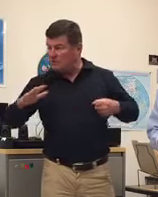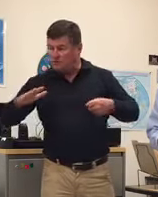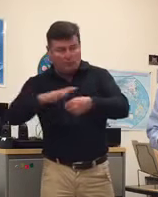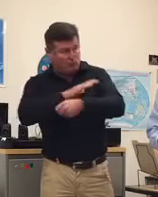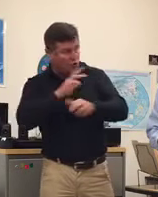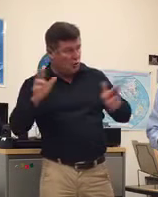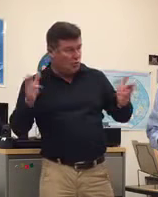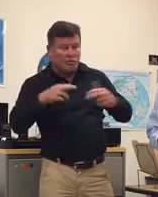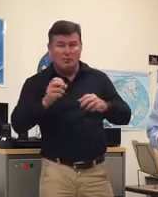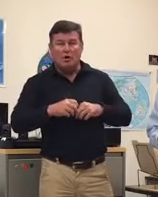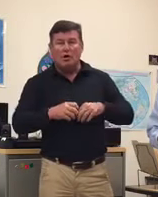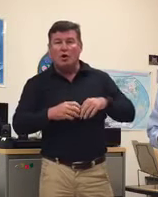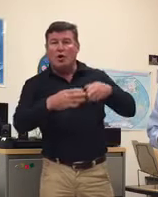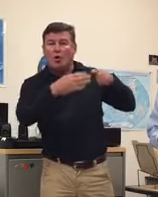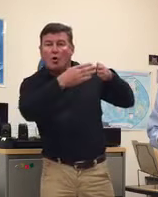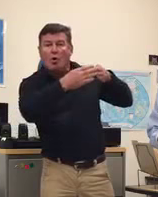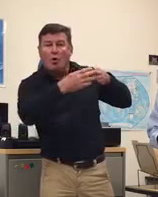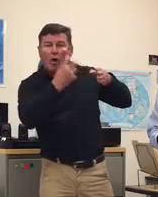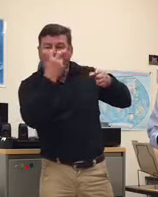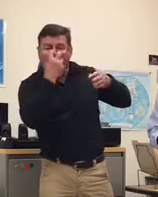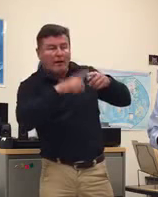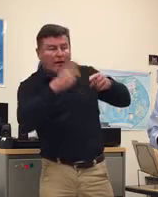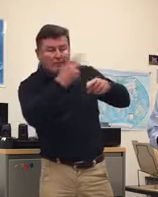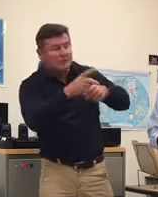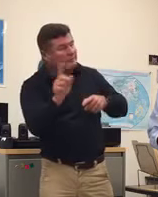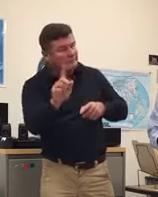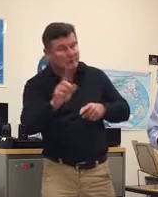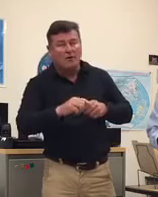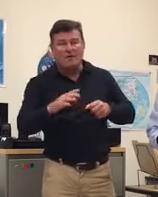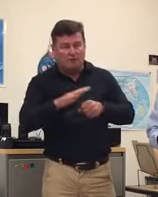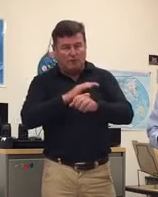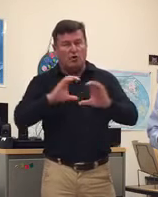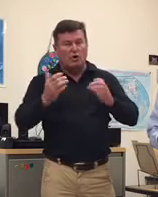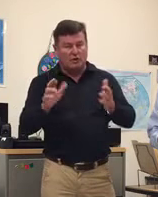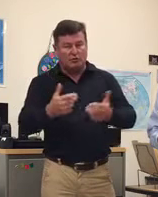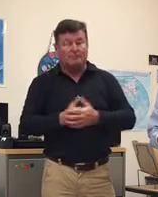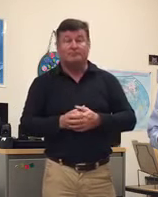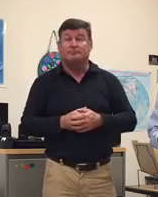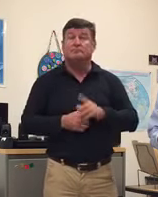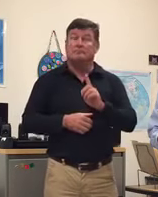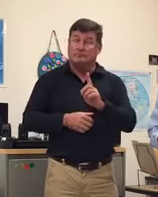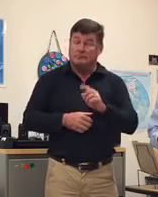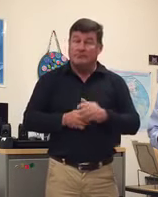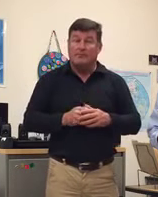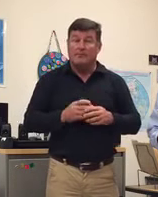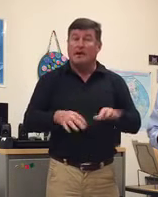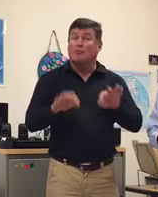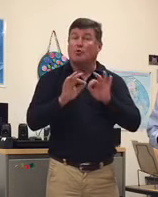Whatever covers all angles of the space for that particular student's classroom.